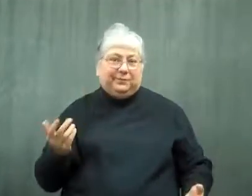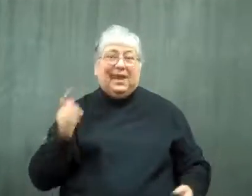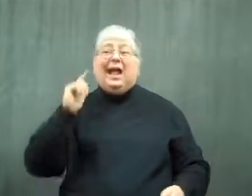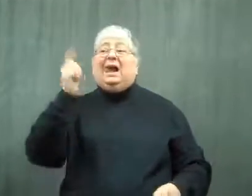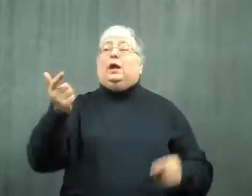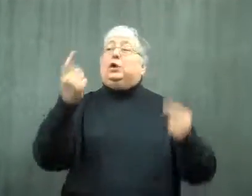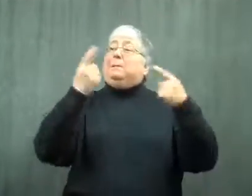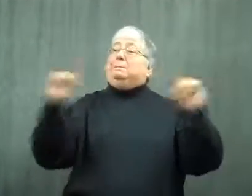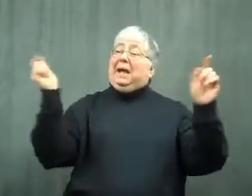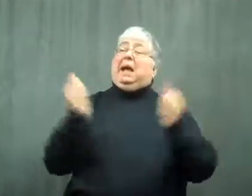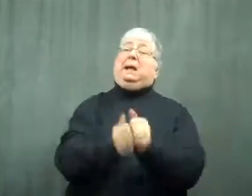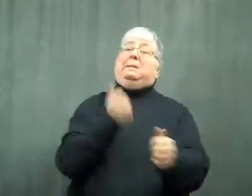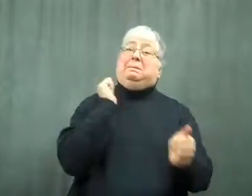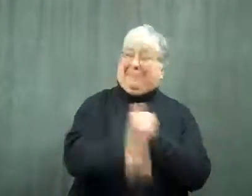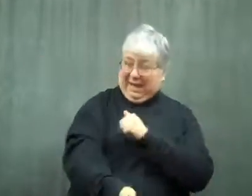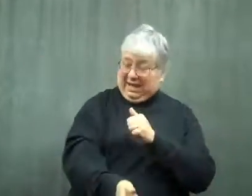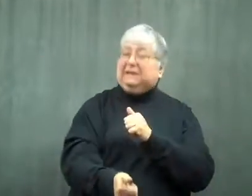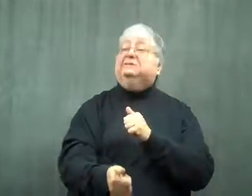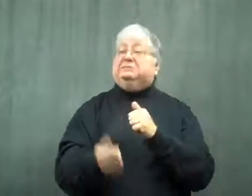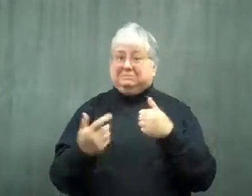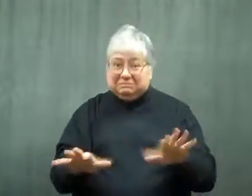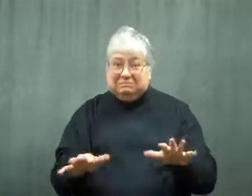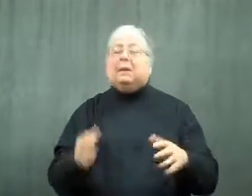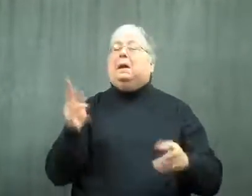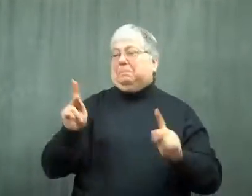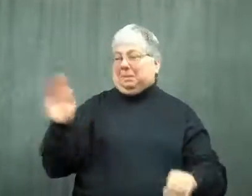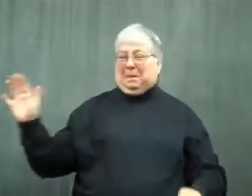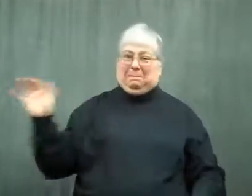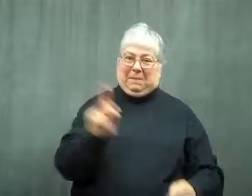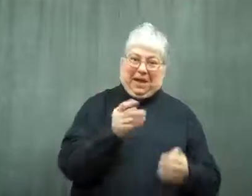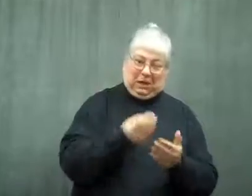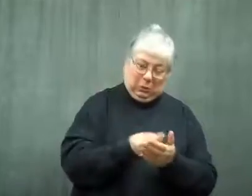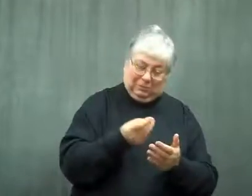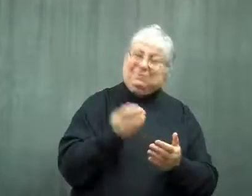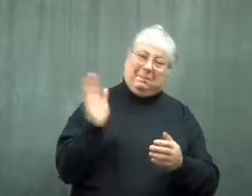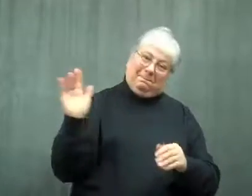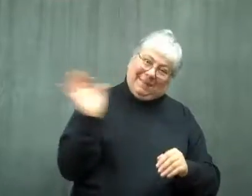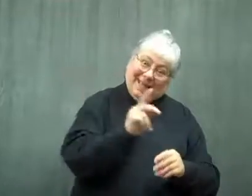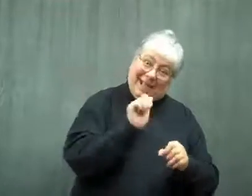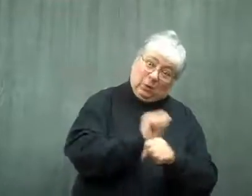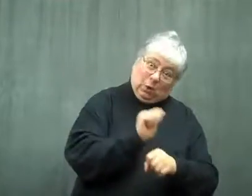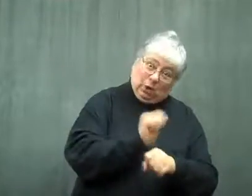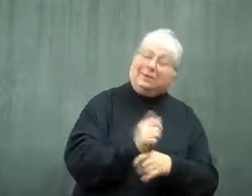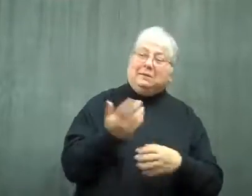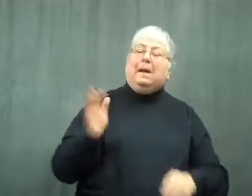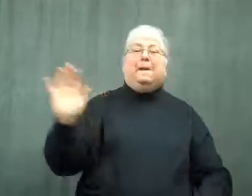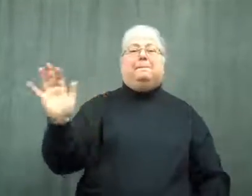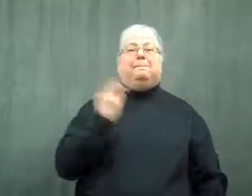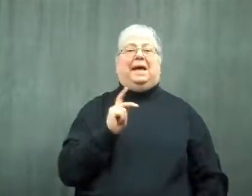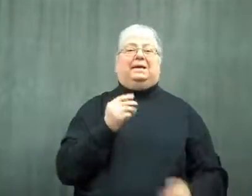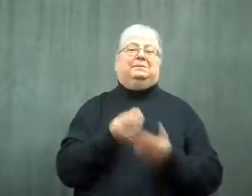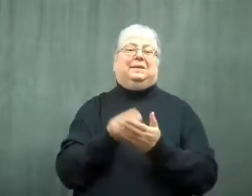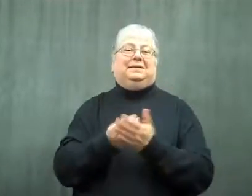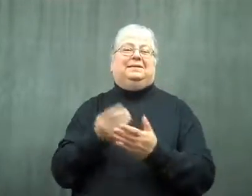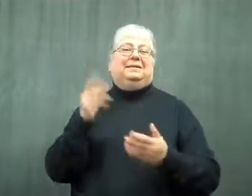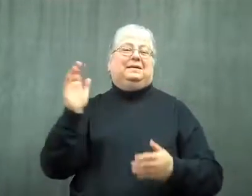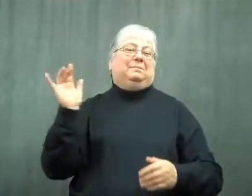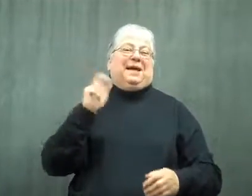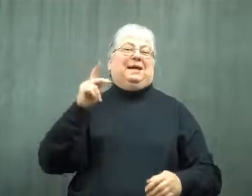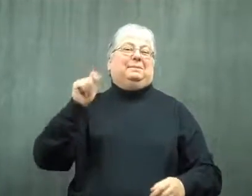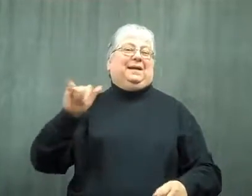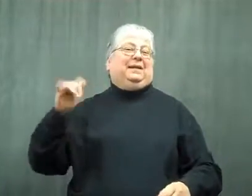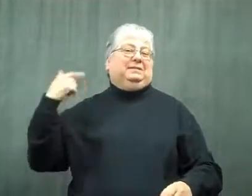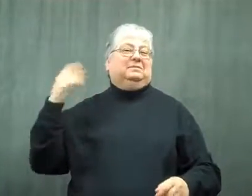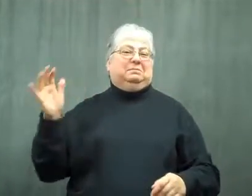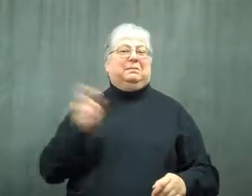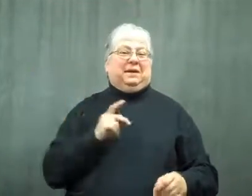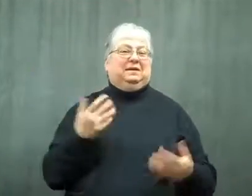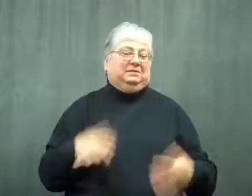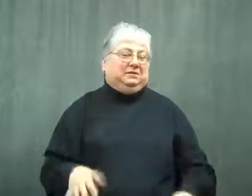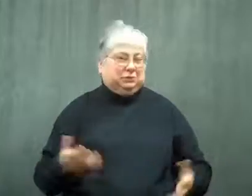Once the budget passed, the workers returned to work, and received back pay.